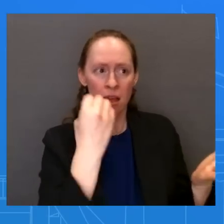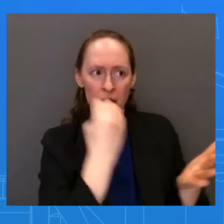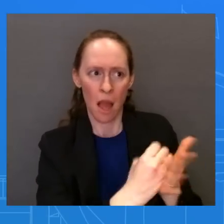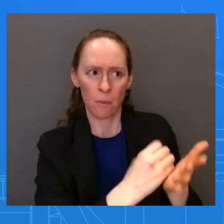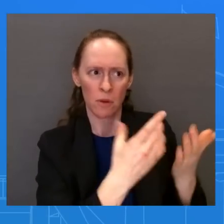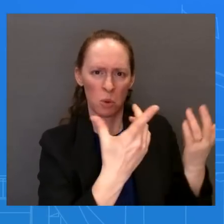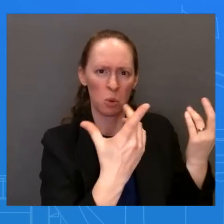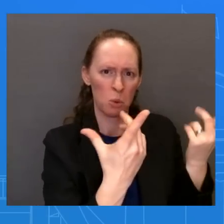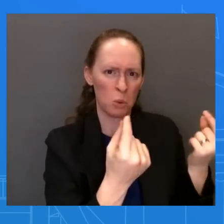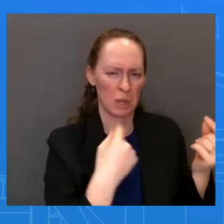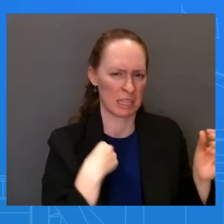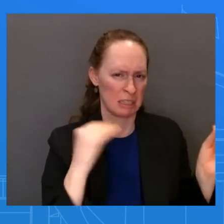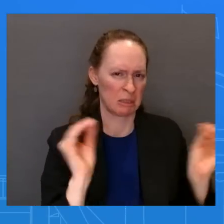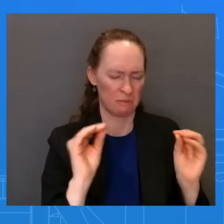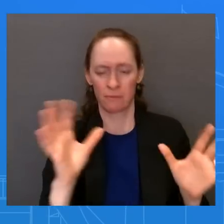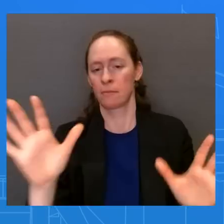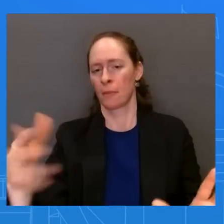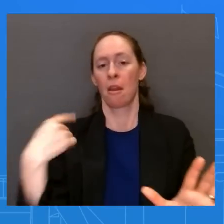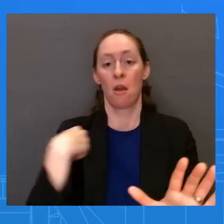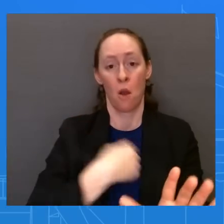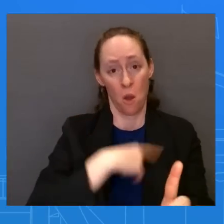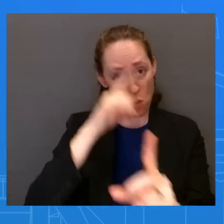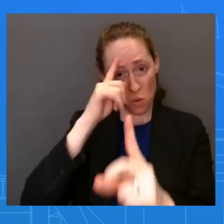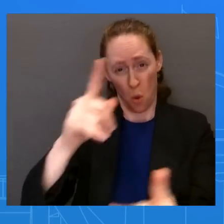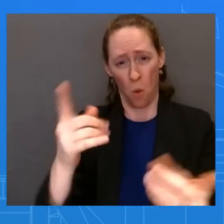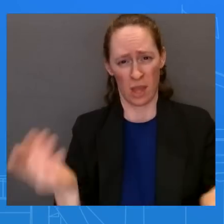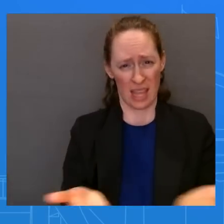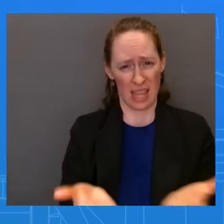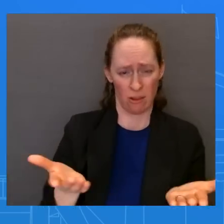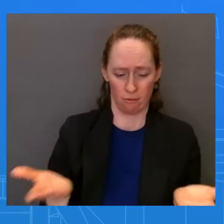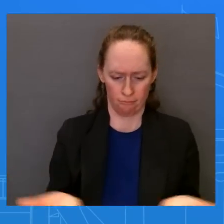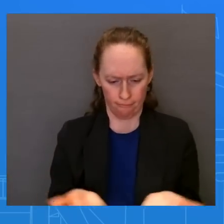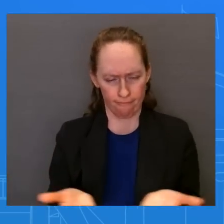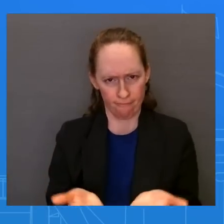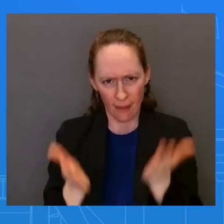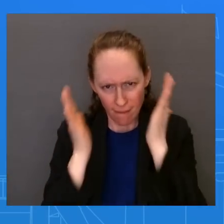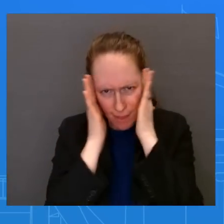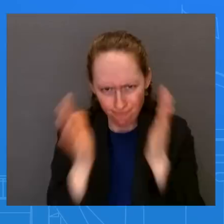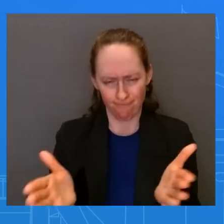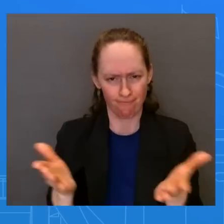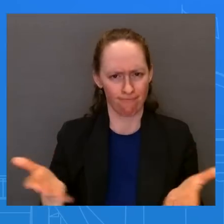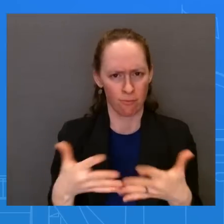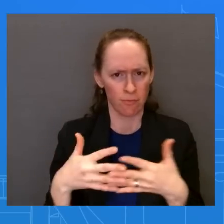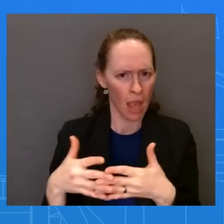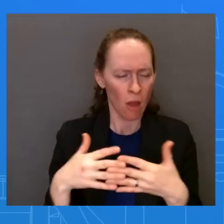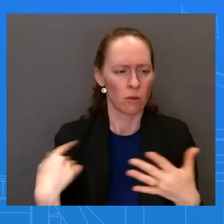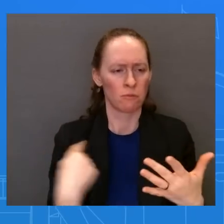And that's the President's focus. And when we're talking about resilience, we're talking about resilience in the face of global challenges,